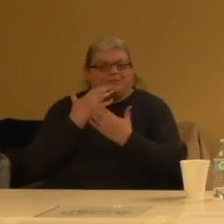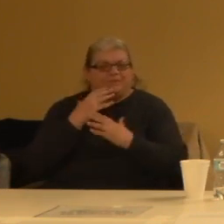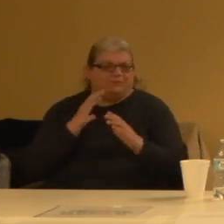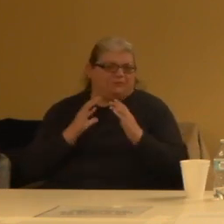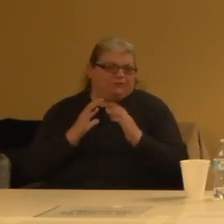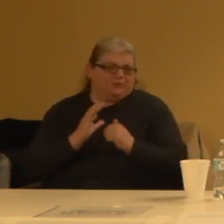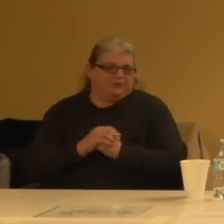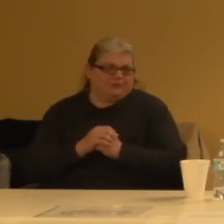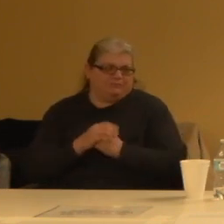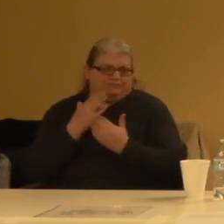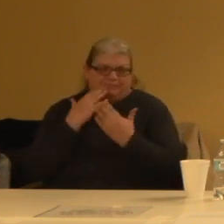Thank you.